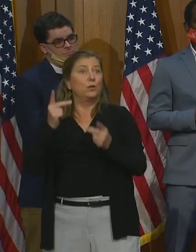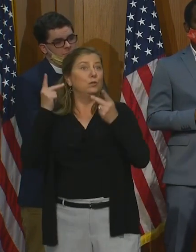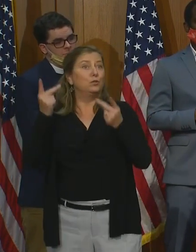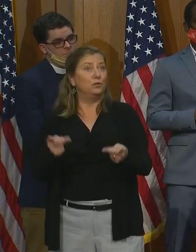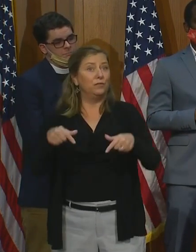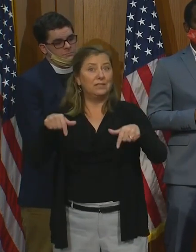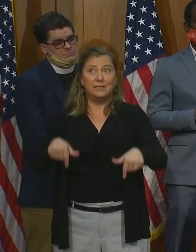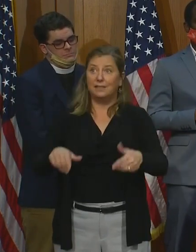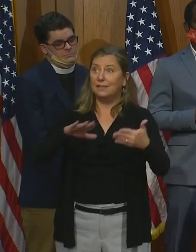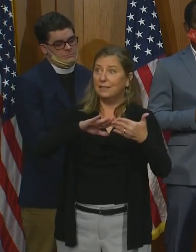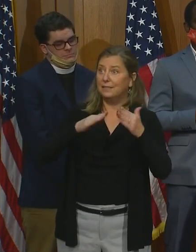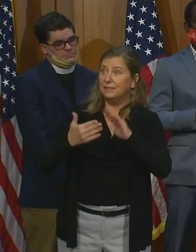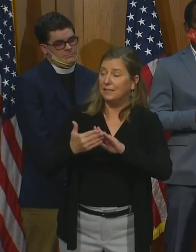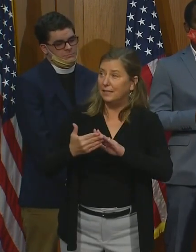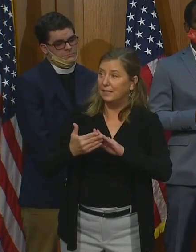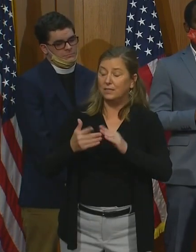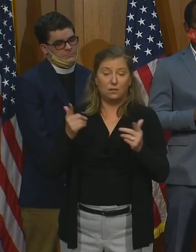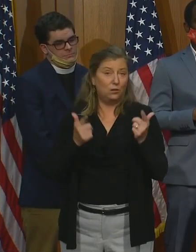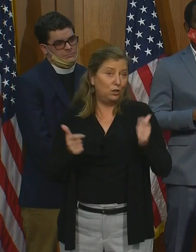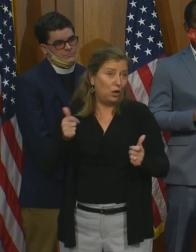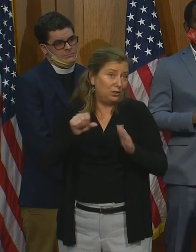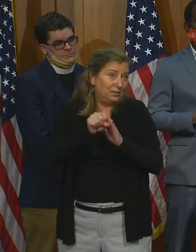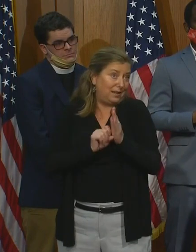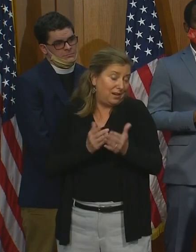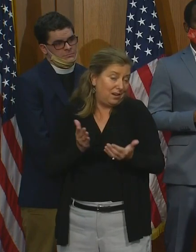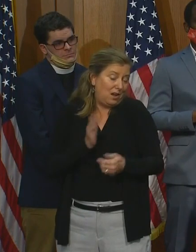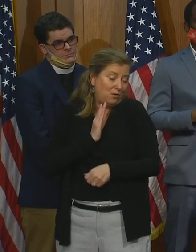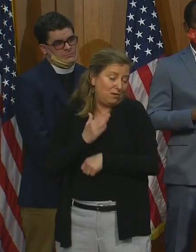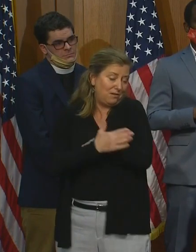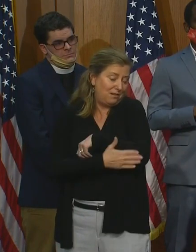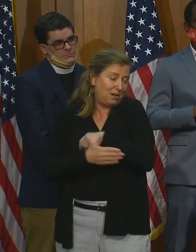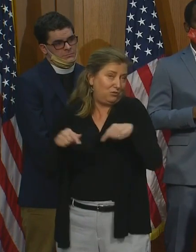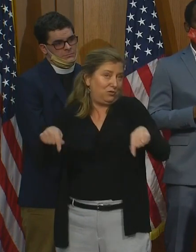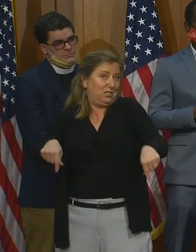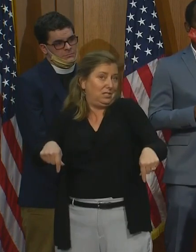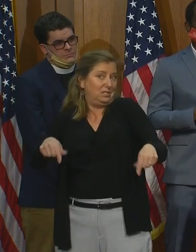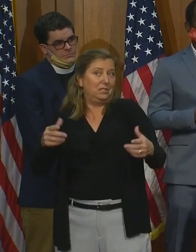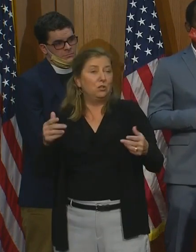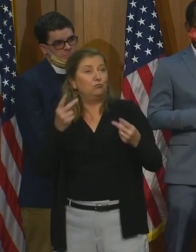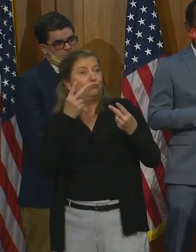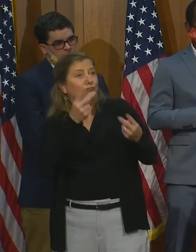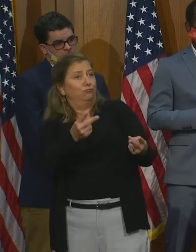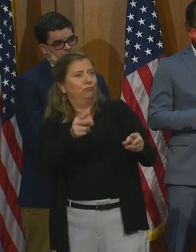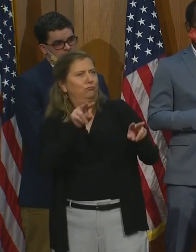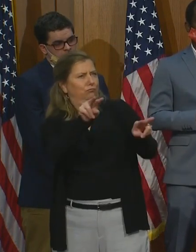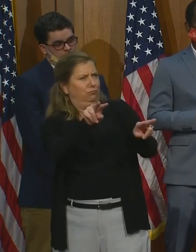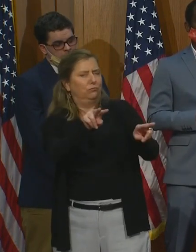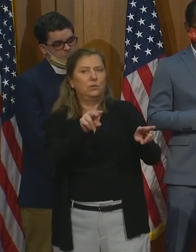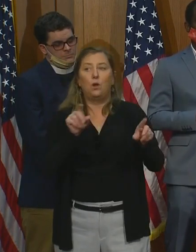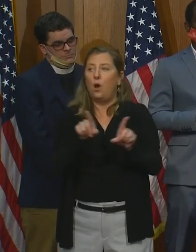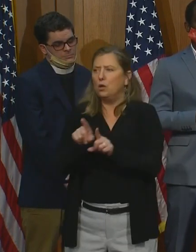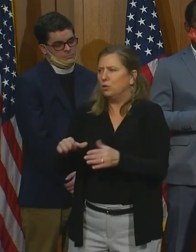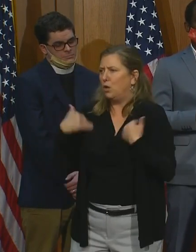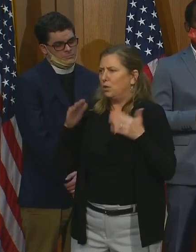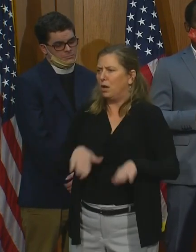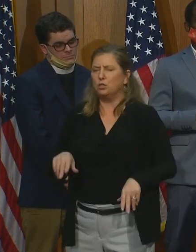FROM AROUND THE WORLD TO VISIT THE CAPITAL CITY OF ONE OF THE